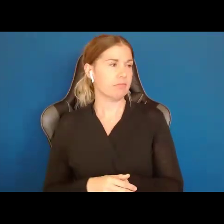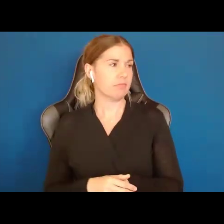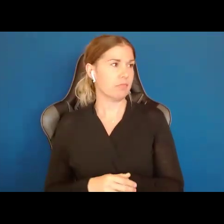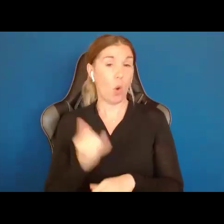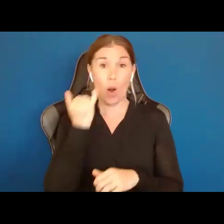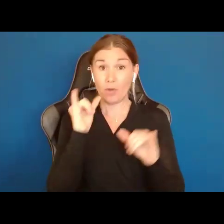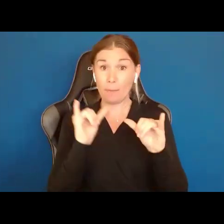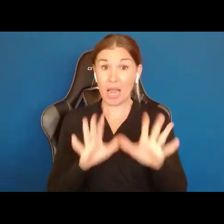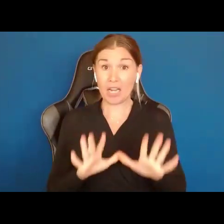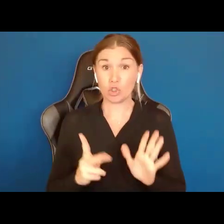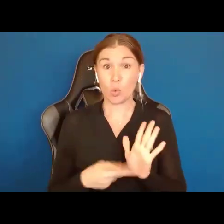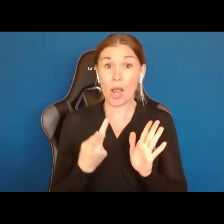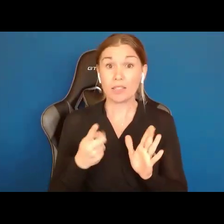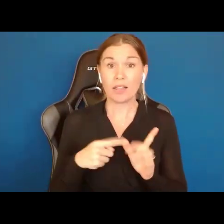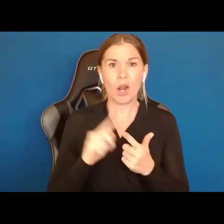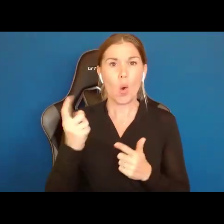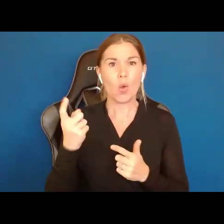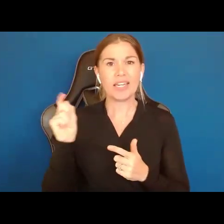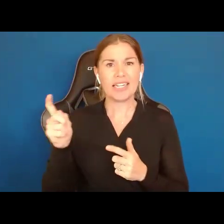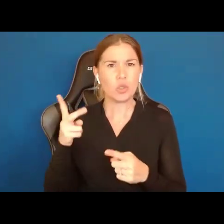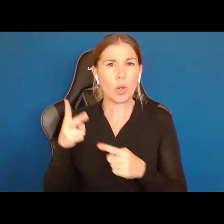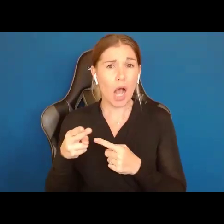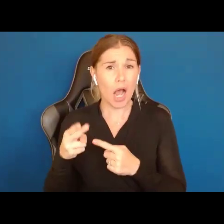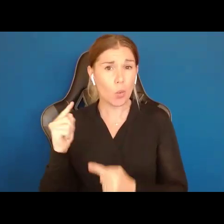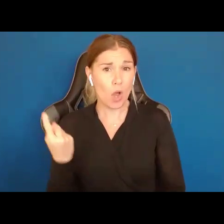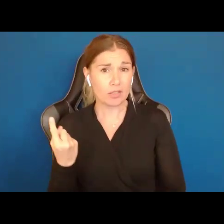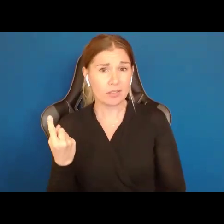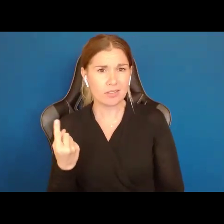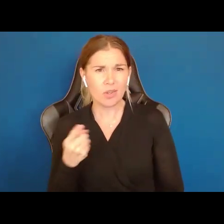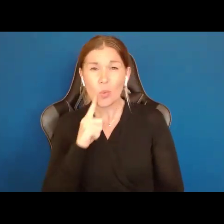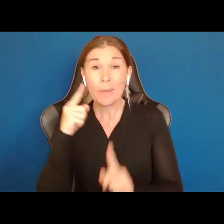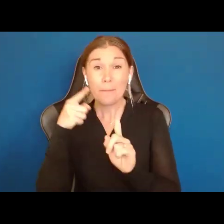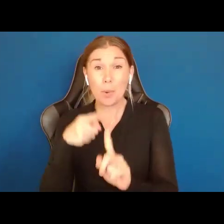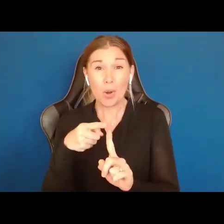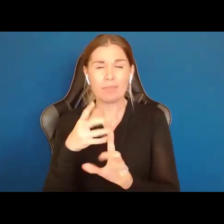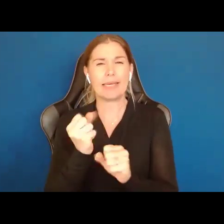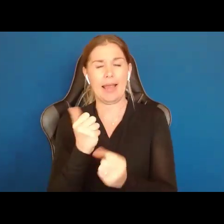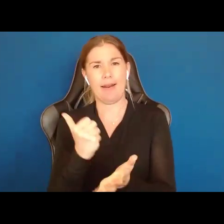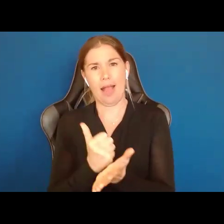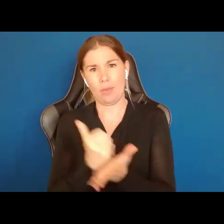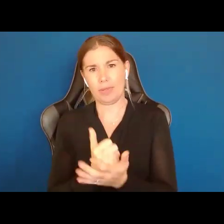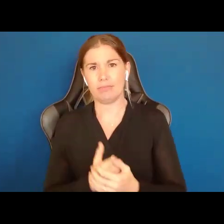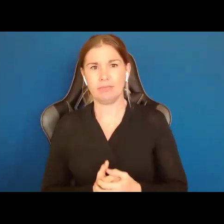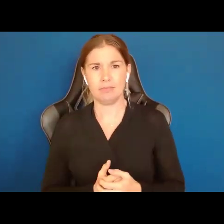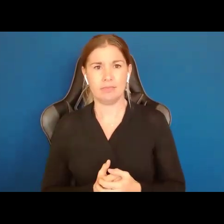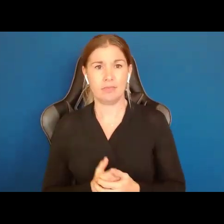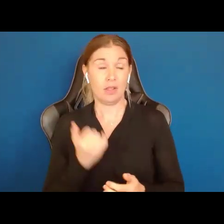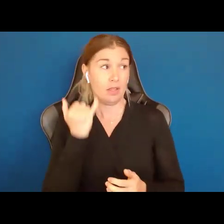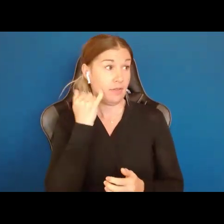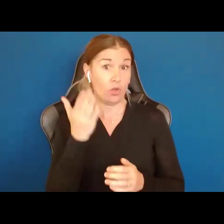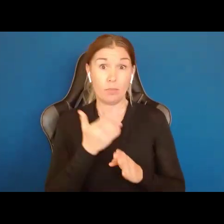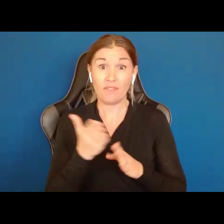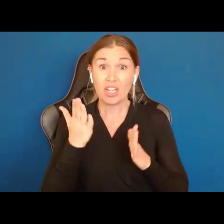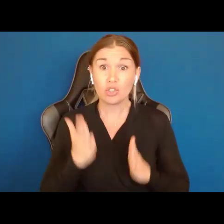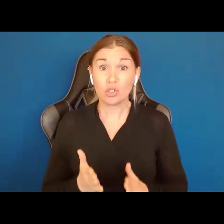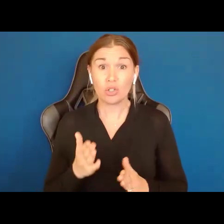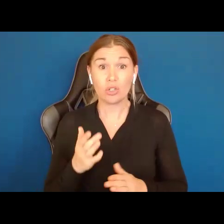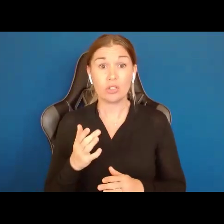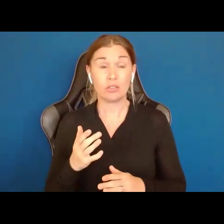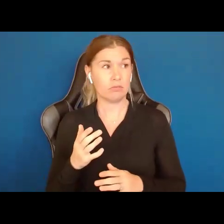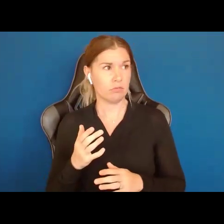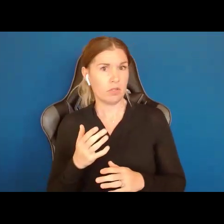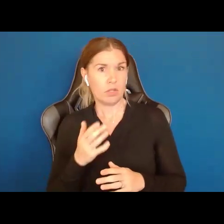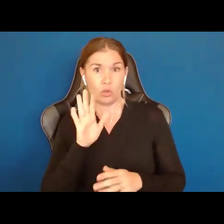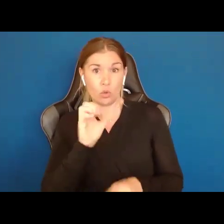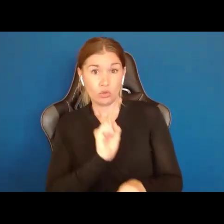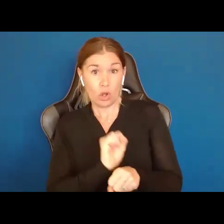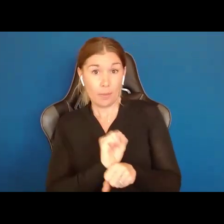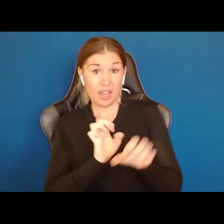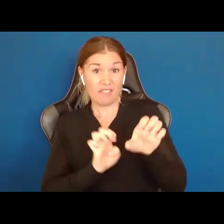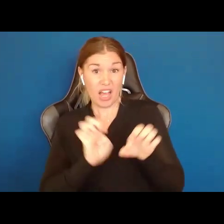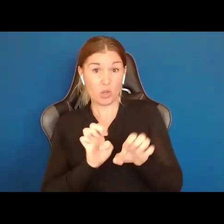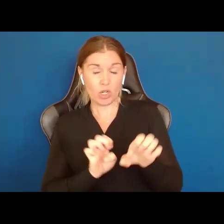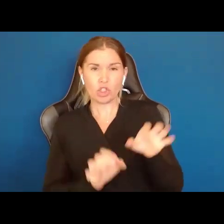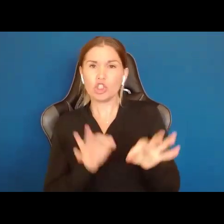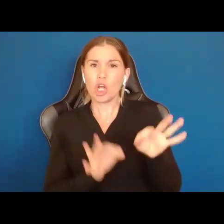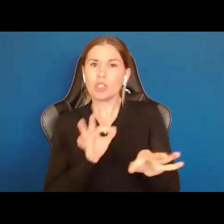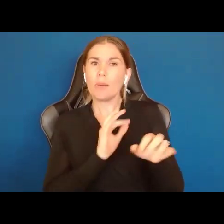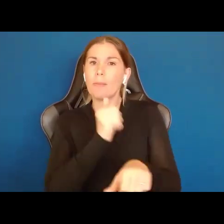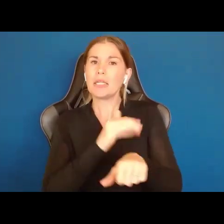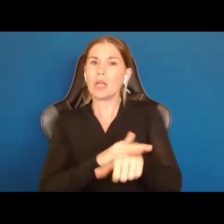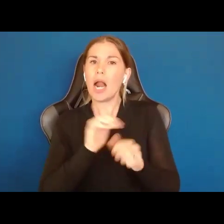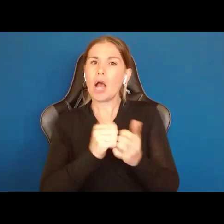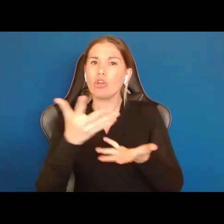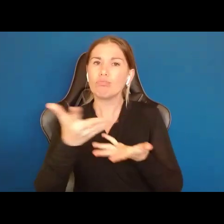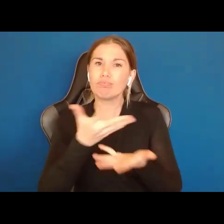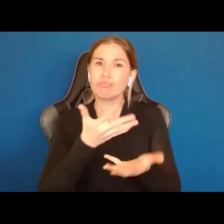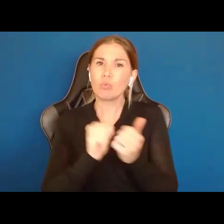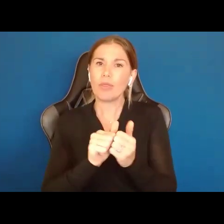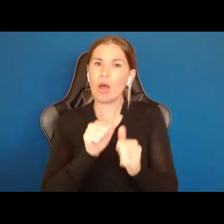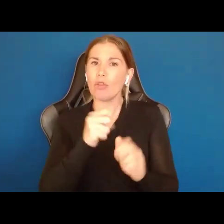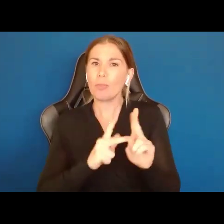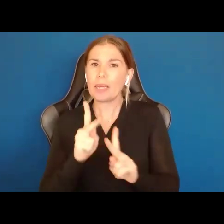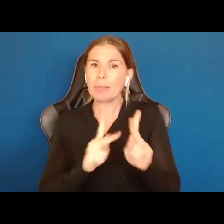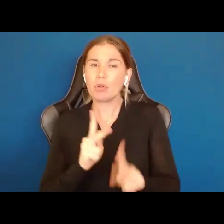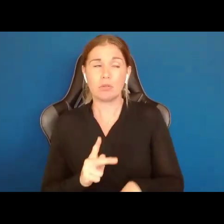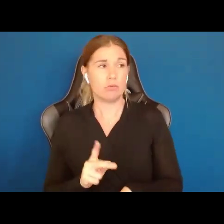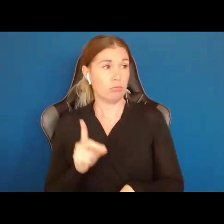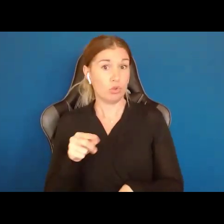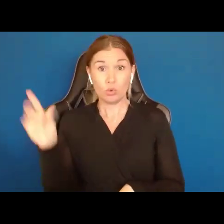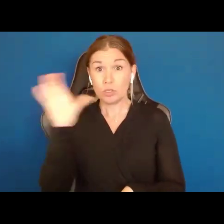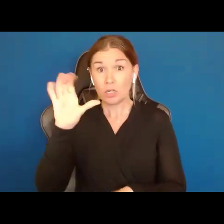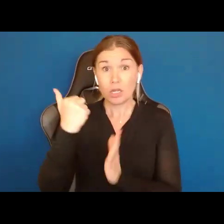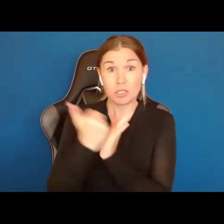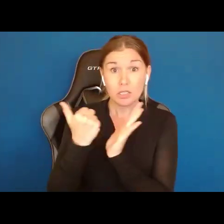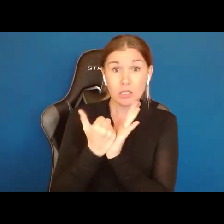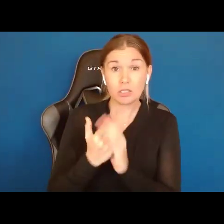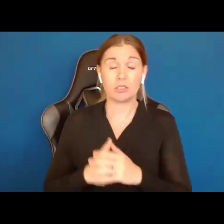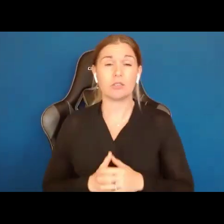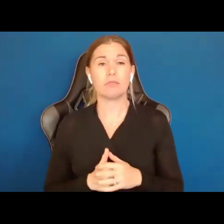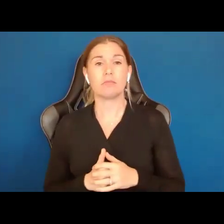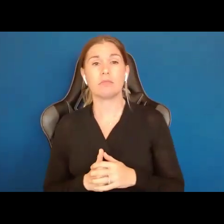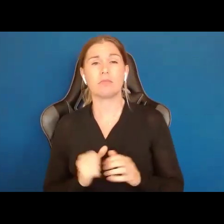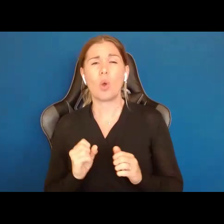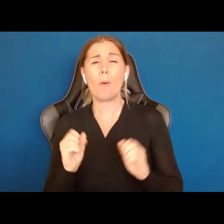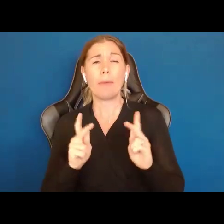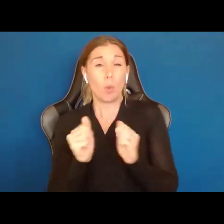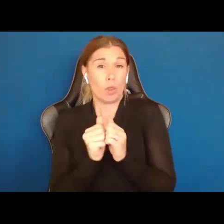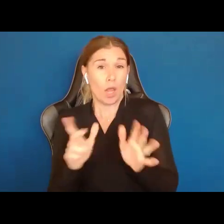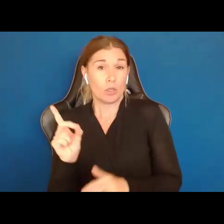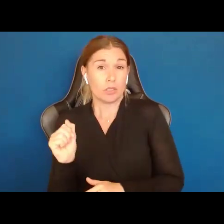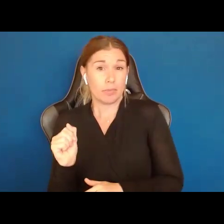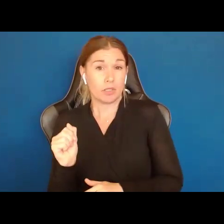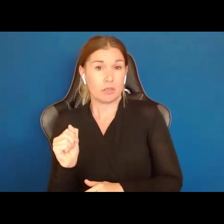you only need to cut once. They all mean the same thing. Get help. Get a second opinion,. If you are professional, you are judged on your job evaluation, by how well you work with others. How well you collaborate, how well you seek assistance. So people without disabilities using Supported Decision Making